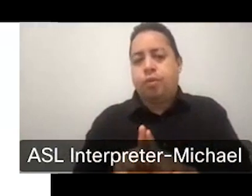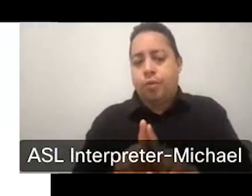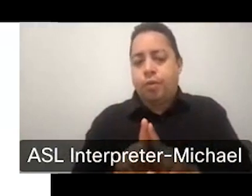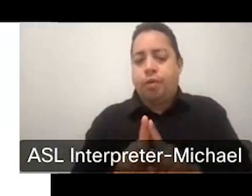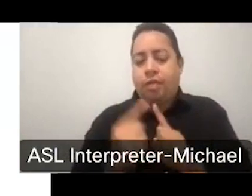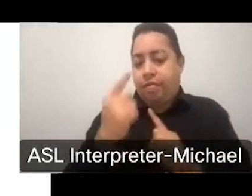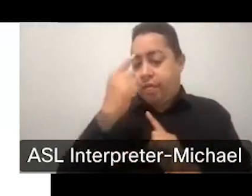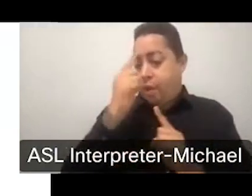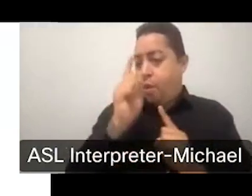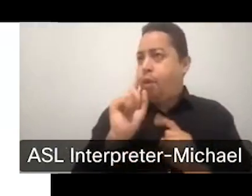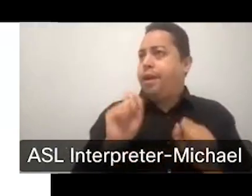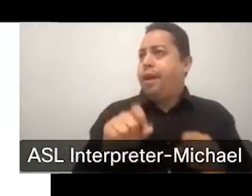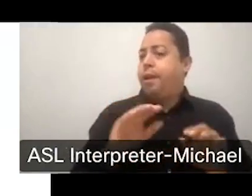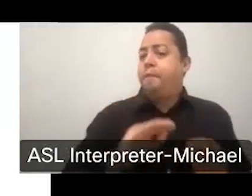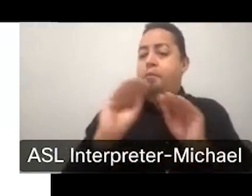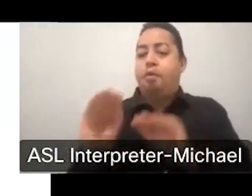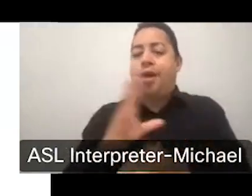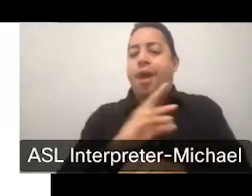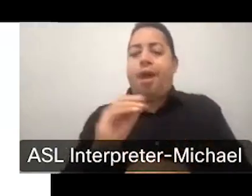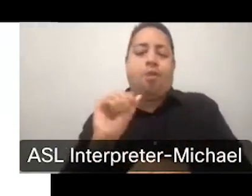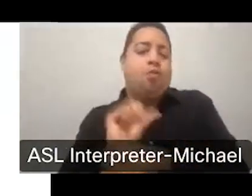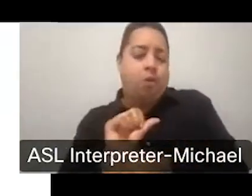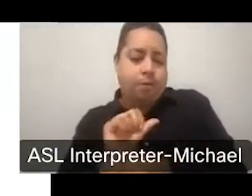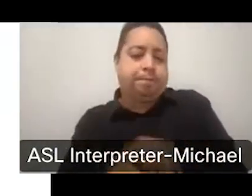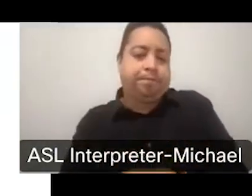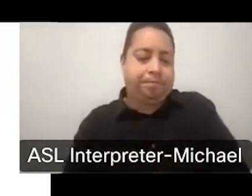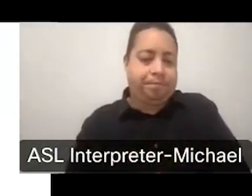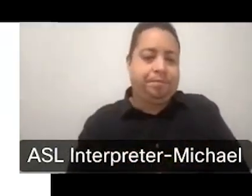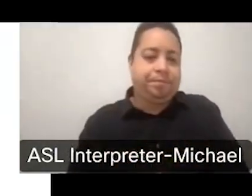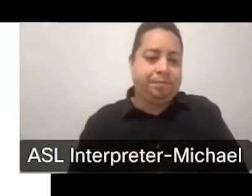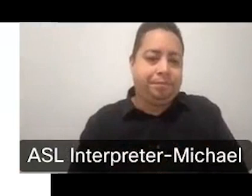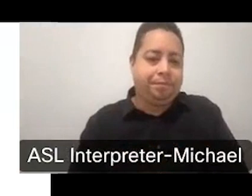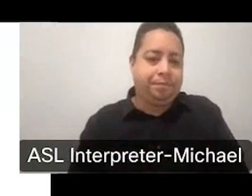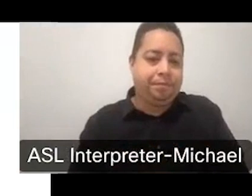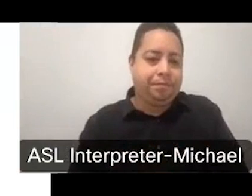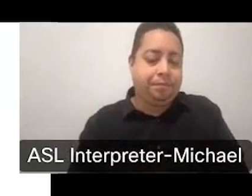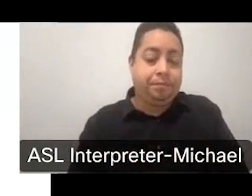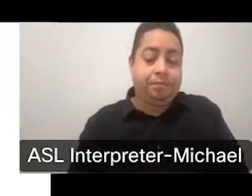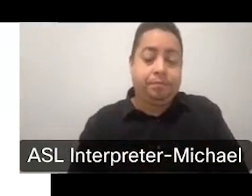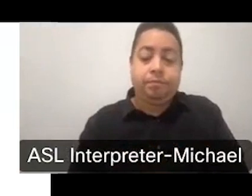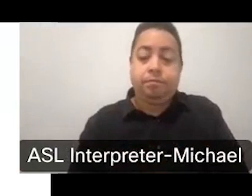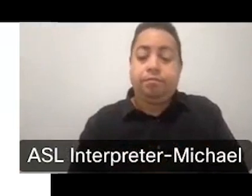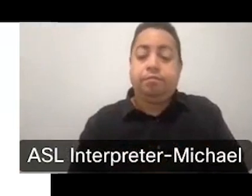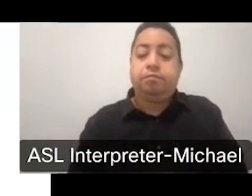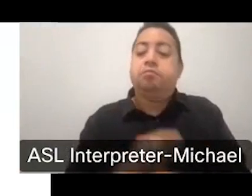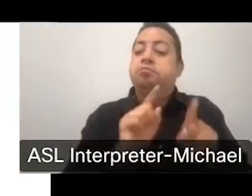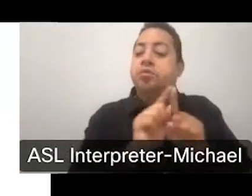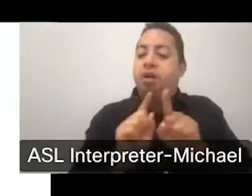and work from. You will also have the option to share demographic information.